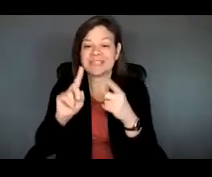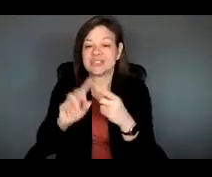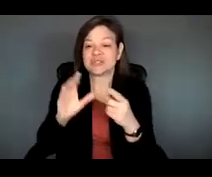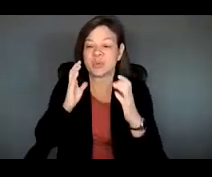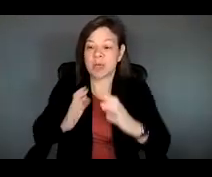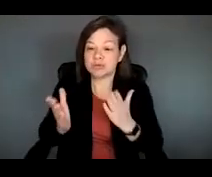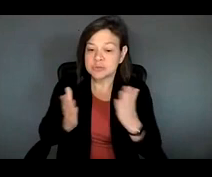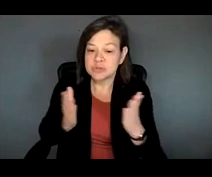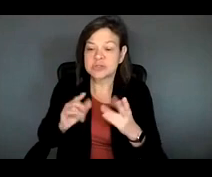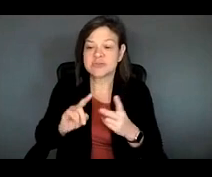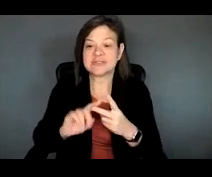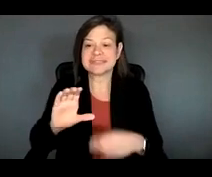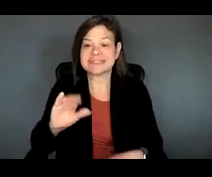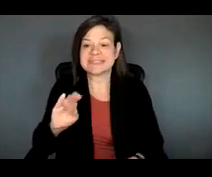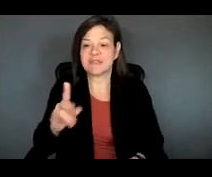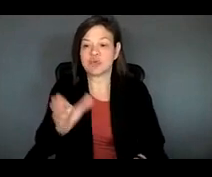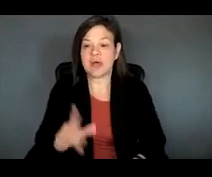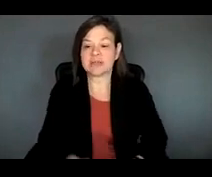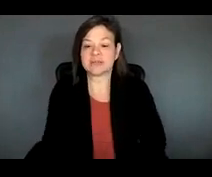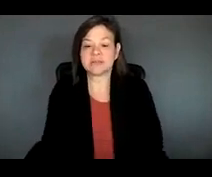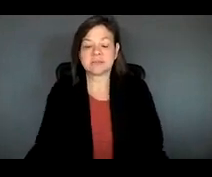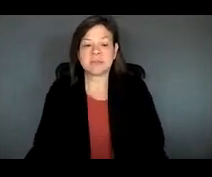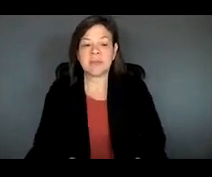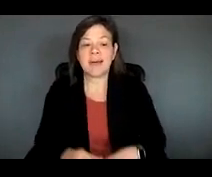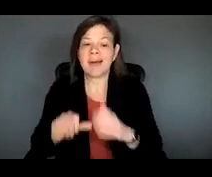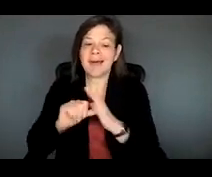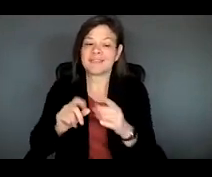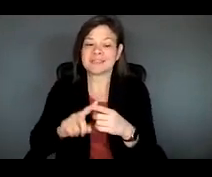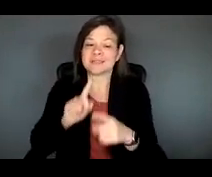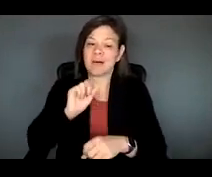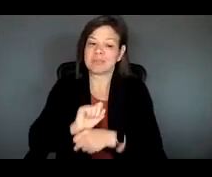There's an emphasis on practical information and skills.